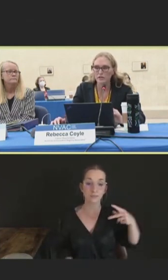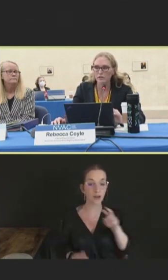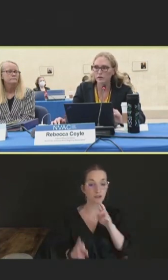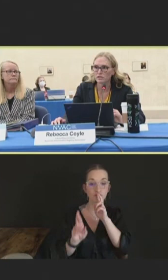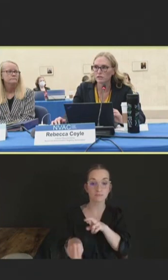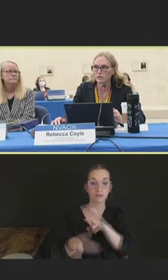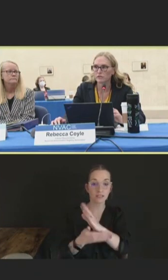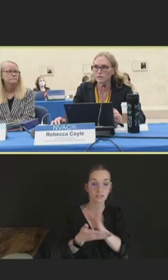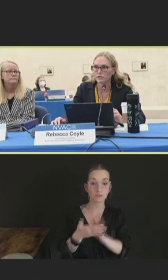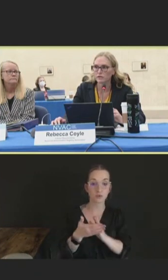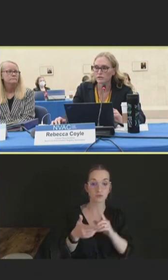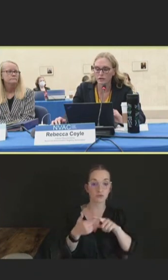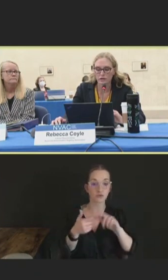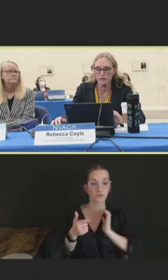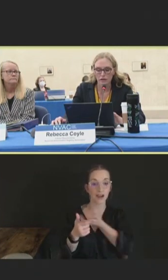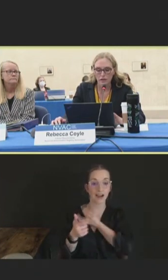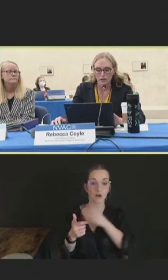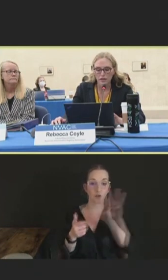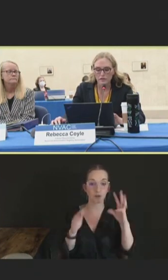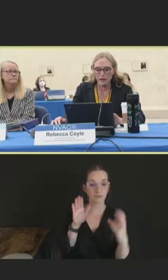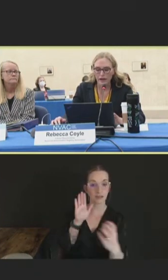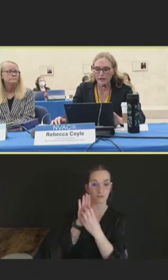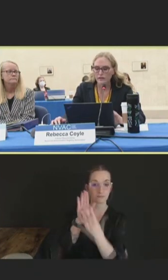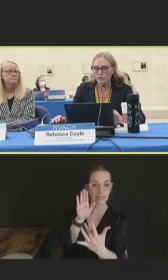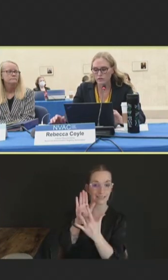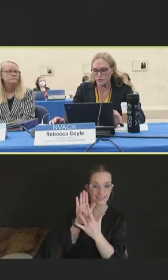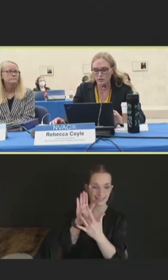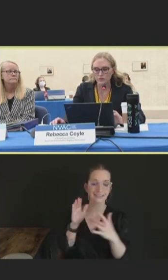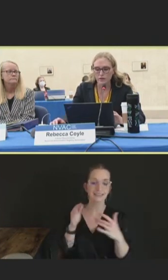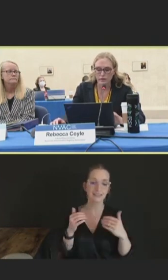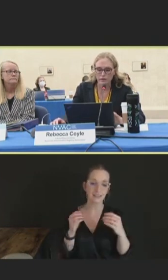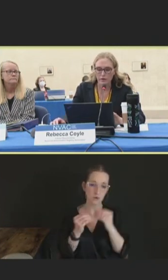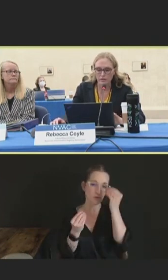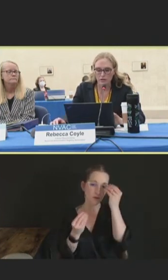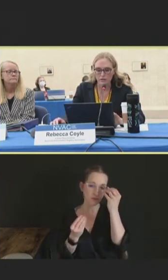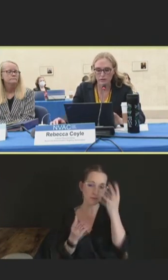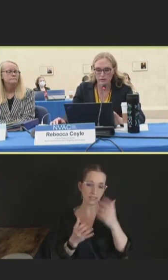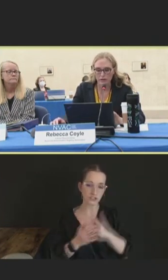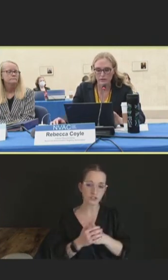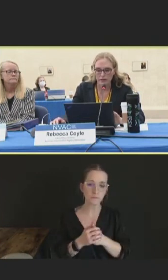information for folks who are trying to use IIS or to retrieve information from various ISSs